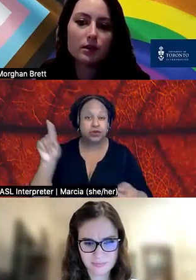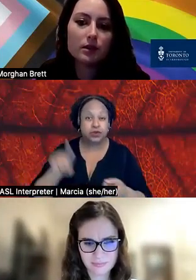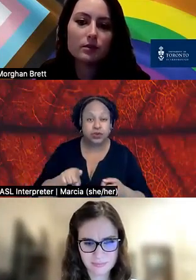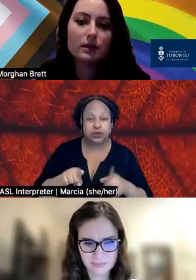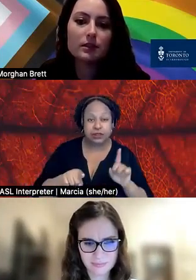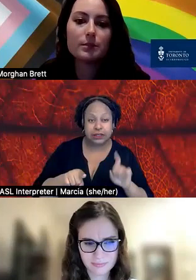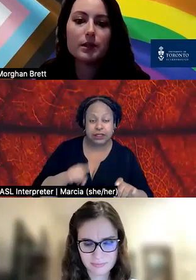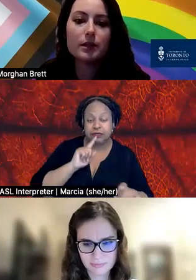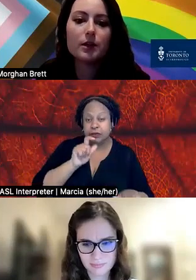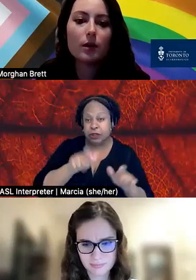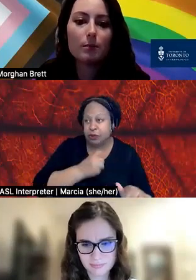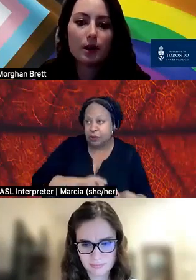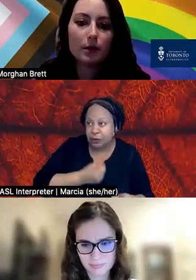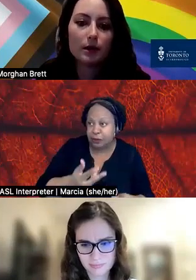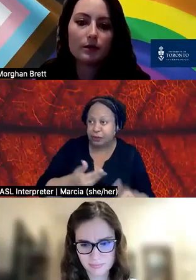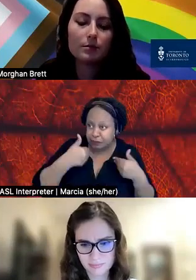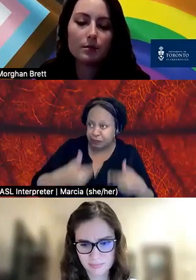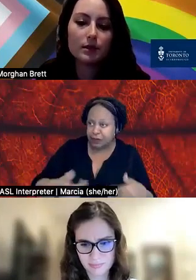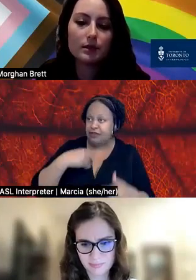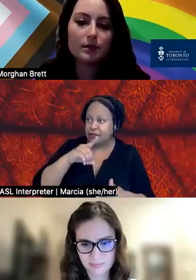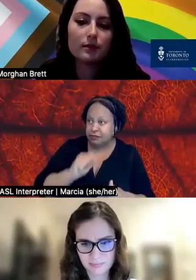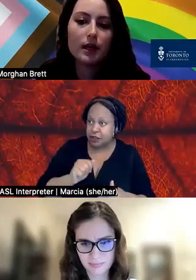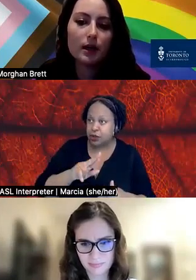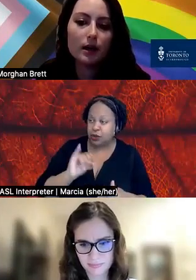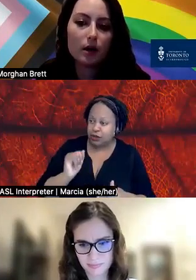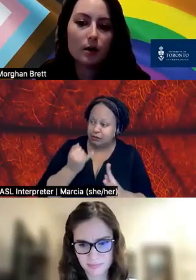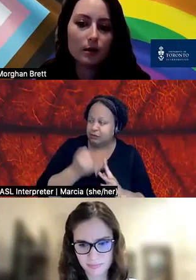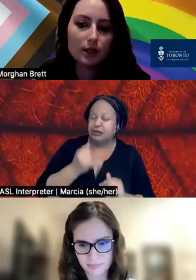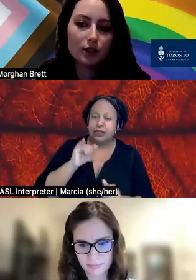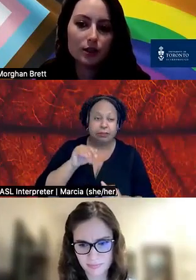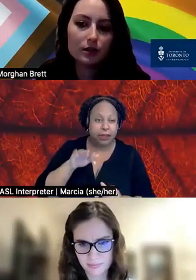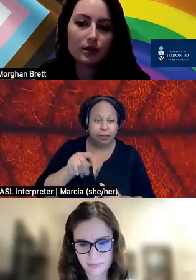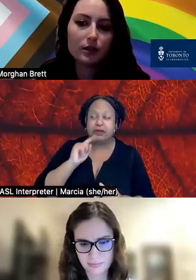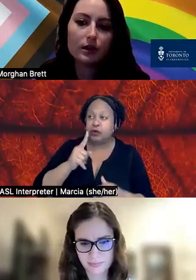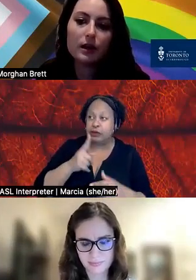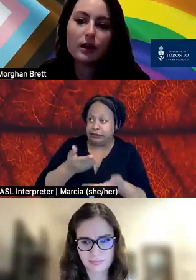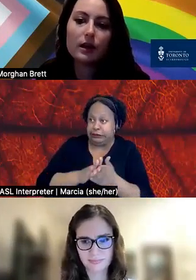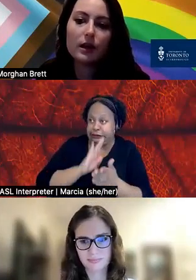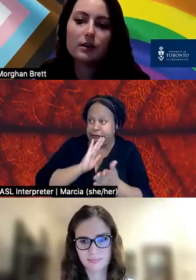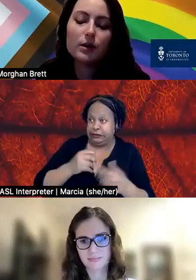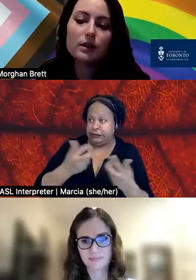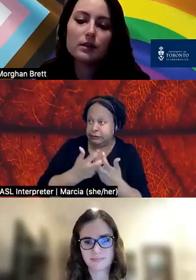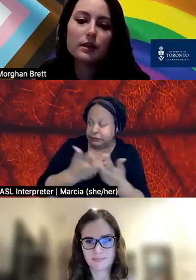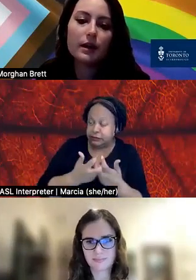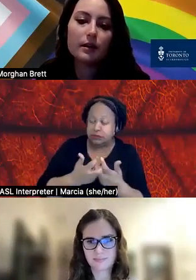disclose a disability or impairment for the purposes of gaining an accommodation. In doing this together,